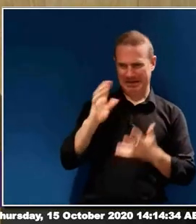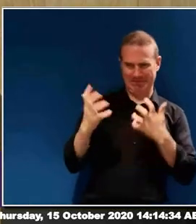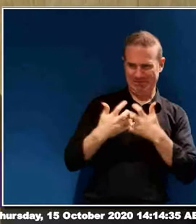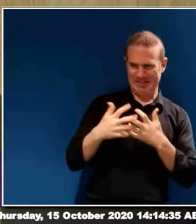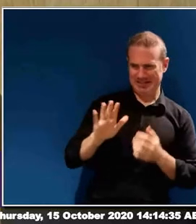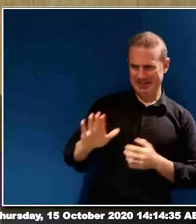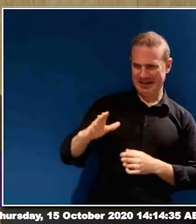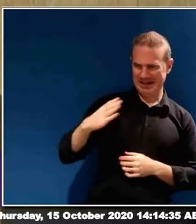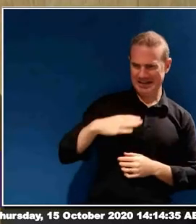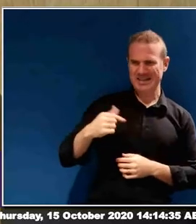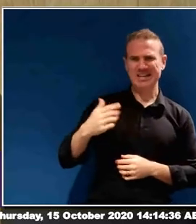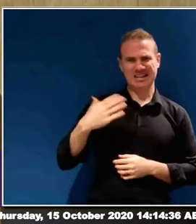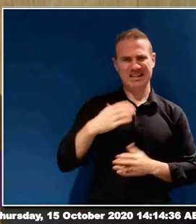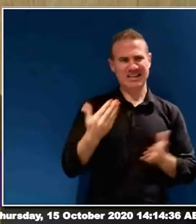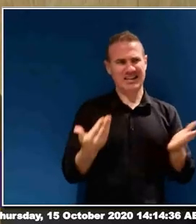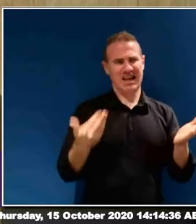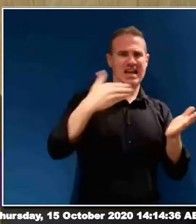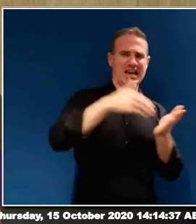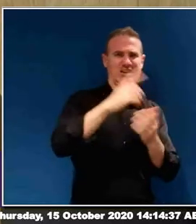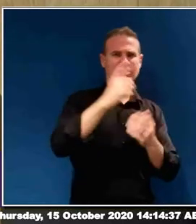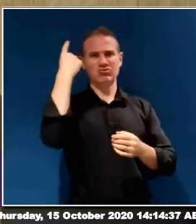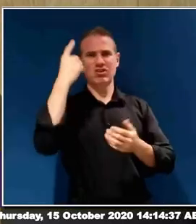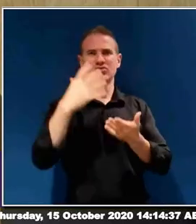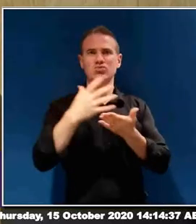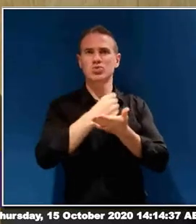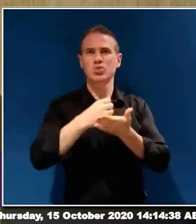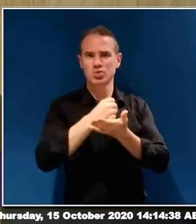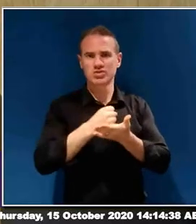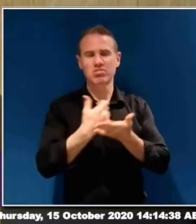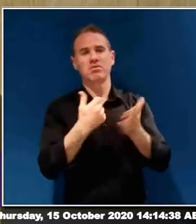Did you make such applications in the course of your work?